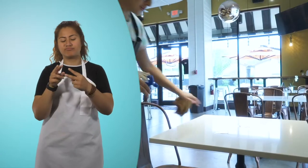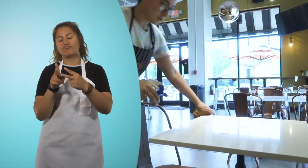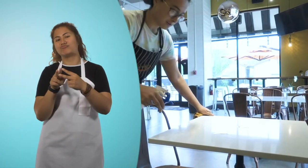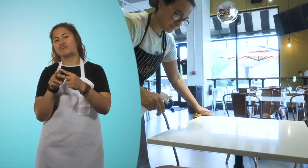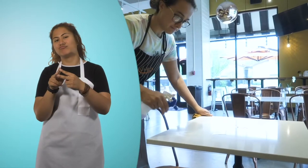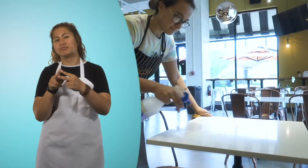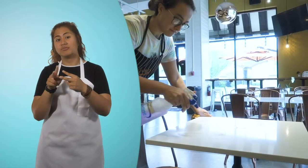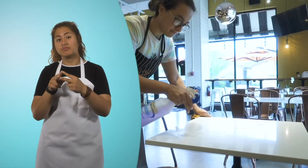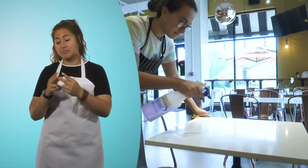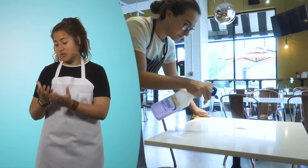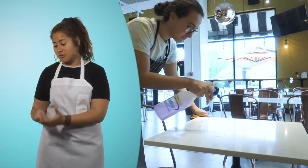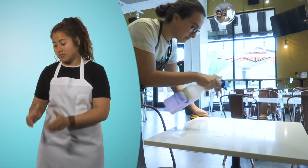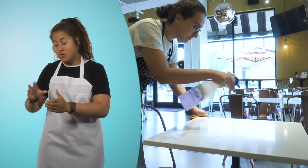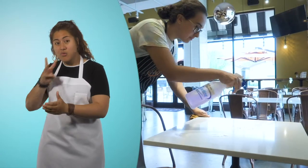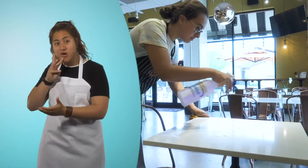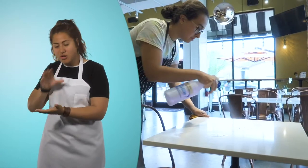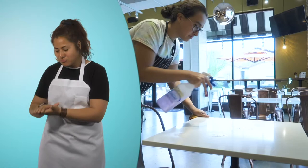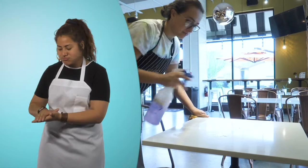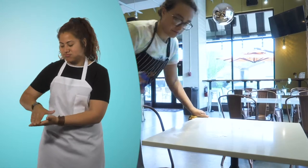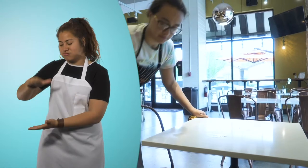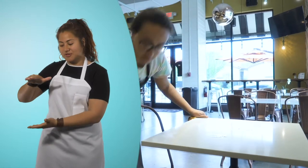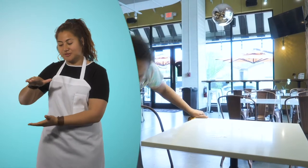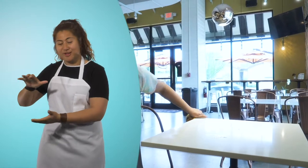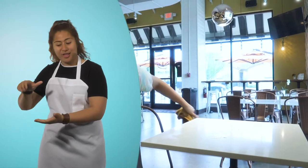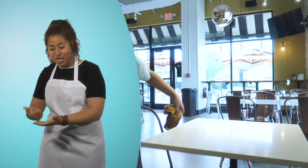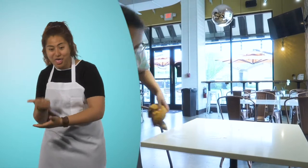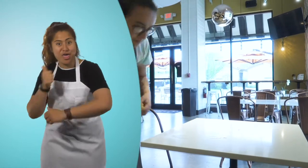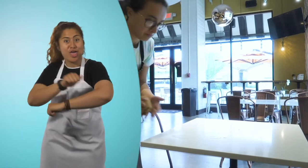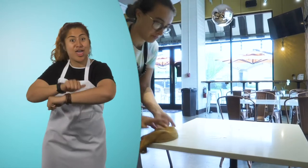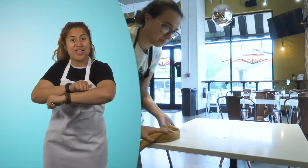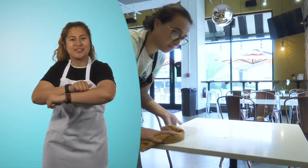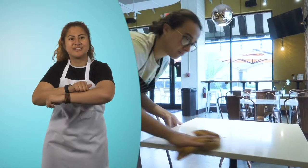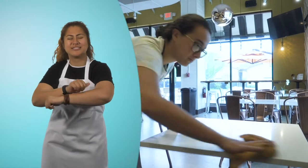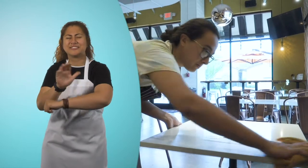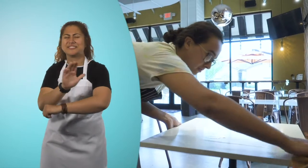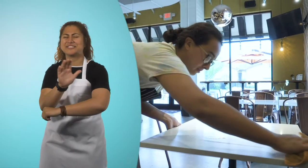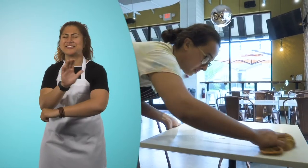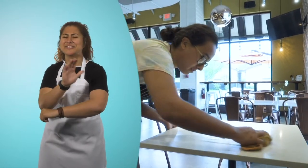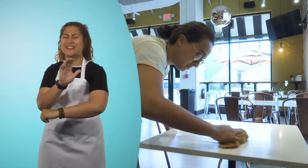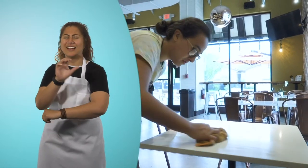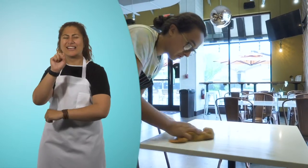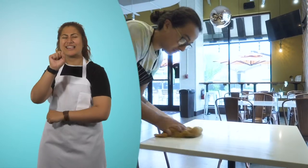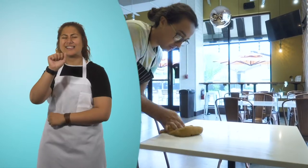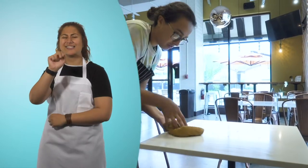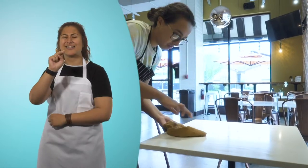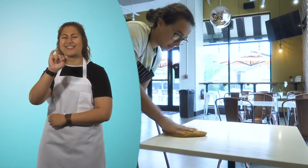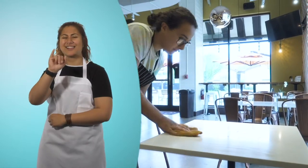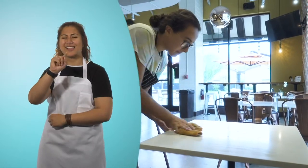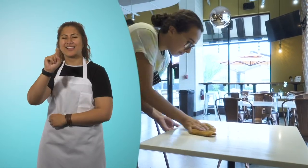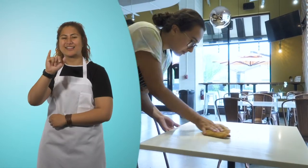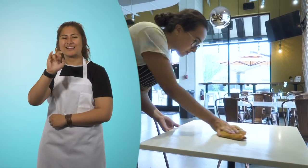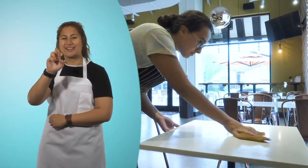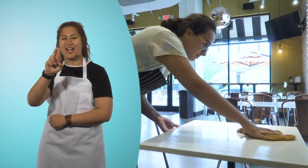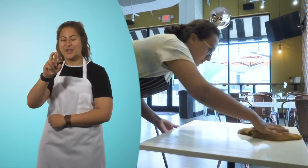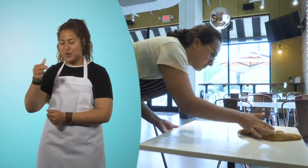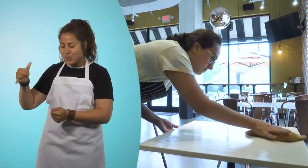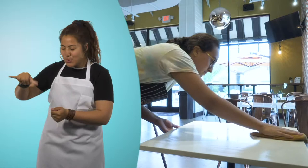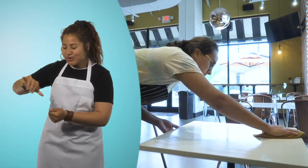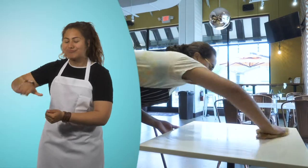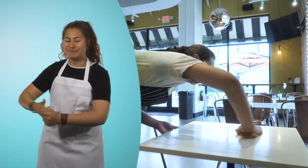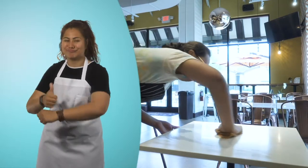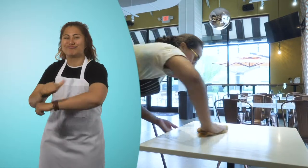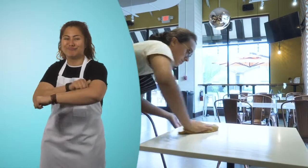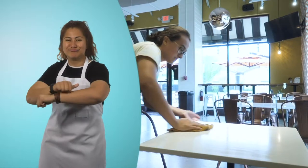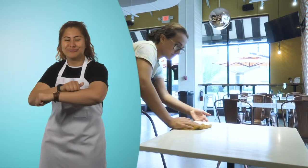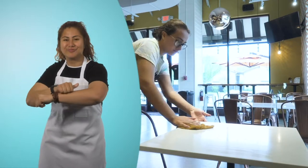You can fill a bucket with water, but not just water, a sanitizing solution.